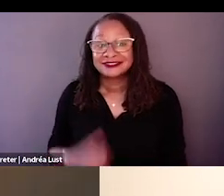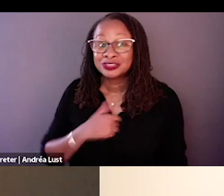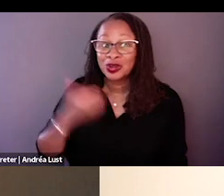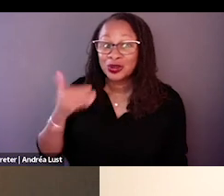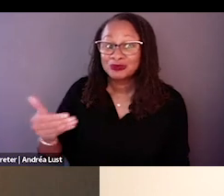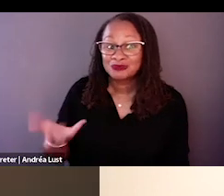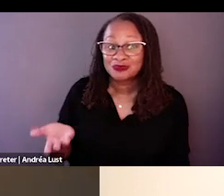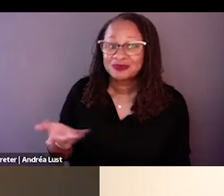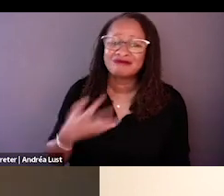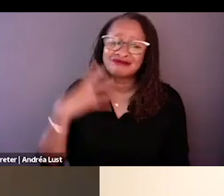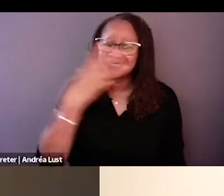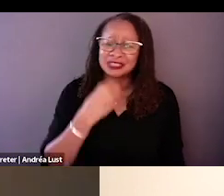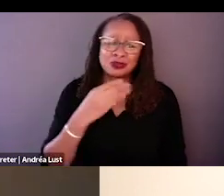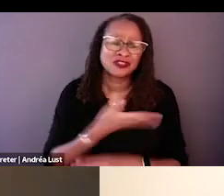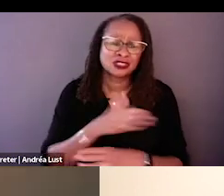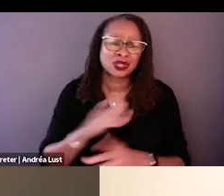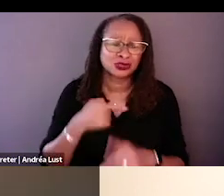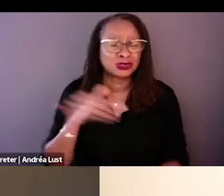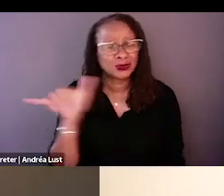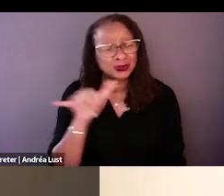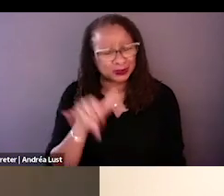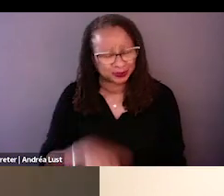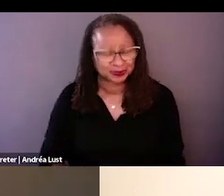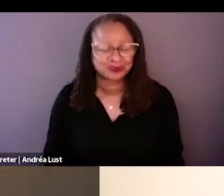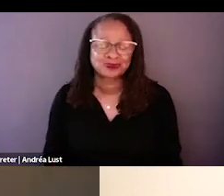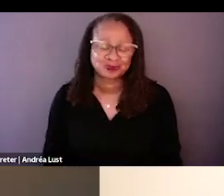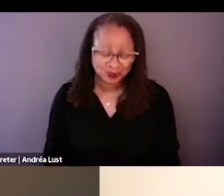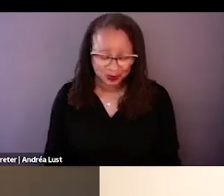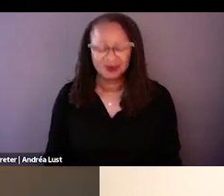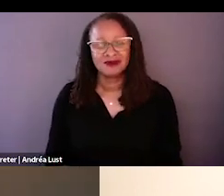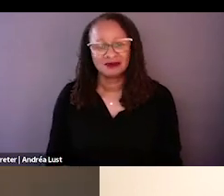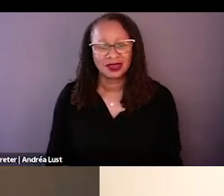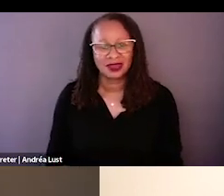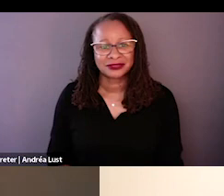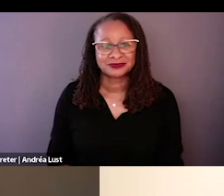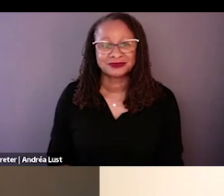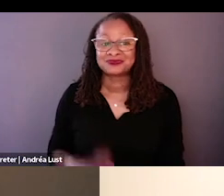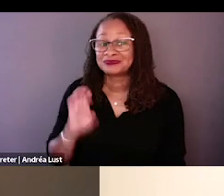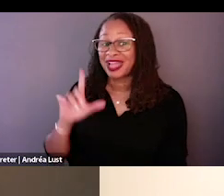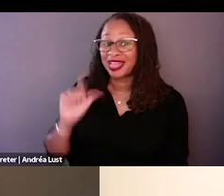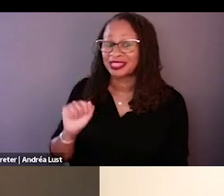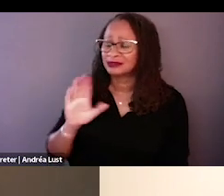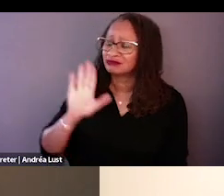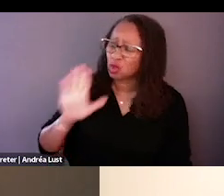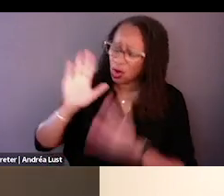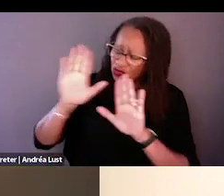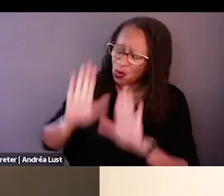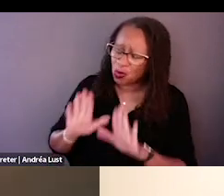Absence, presence, and myriads of things. Ella Taylor.